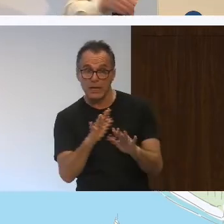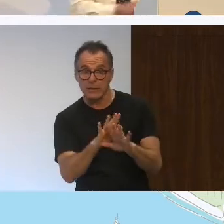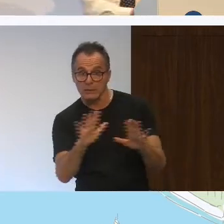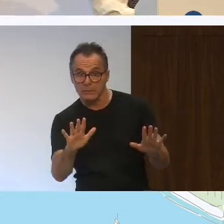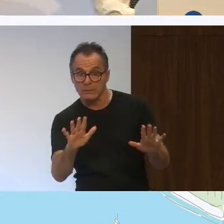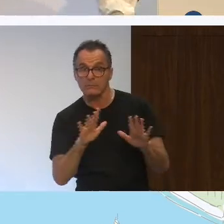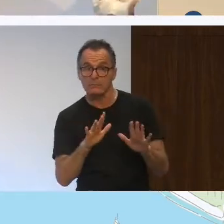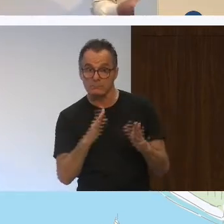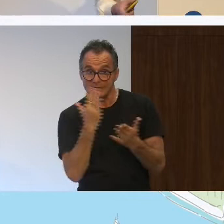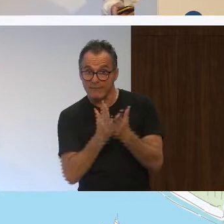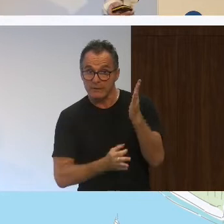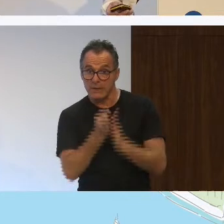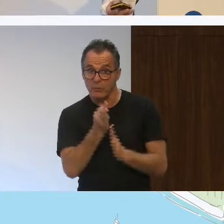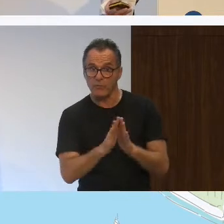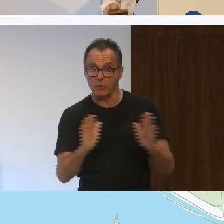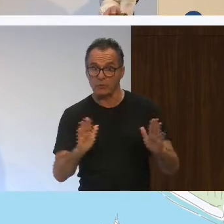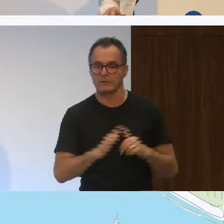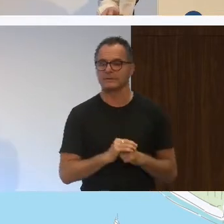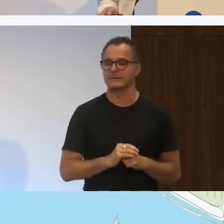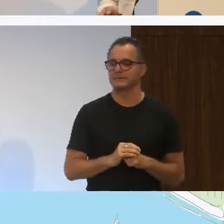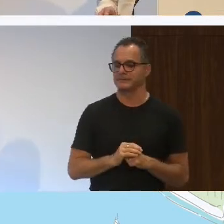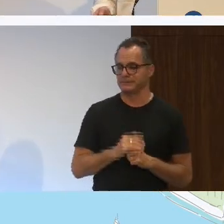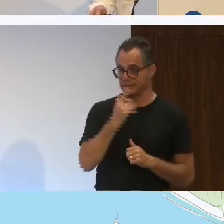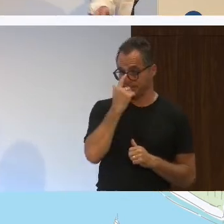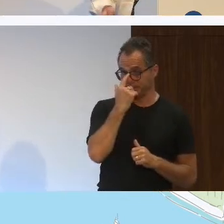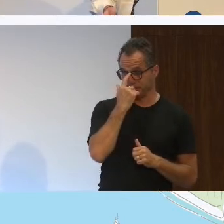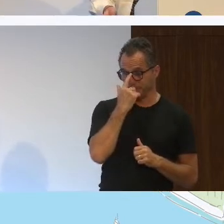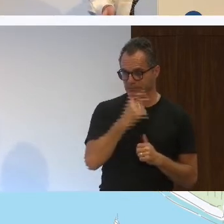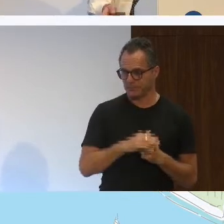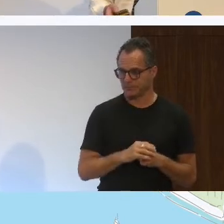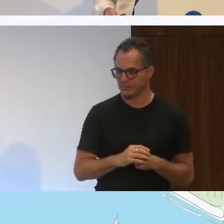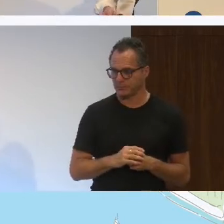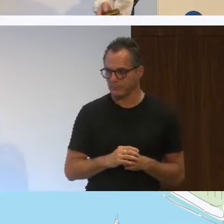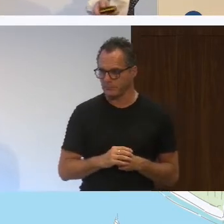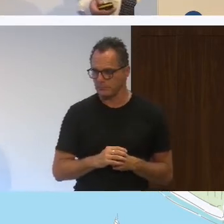are actually better. Okay.